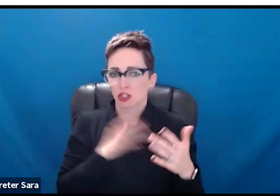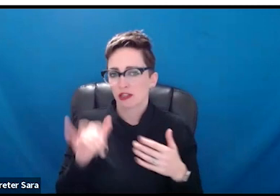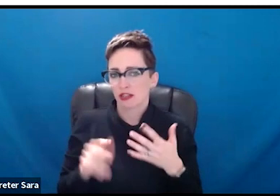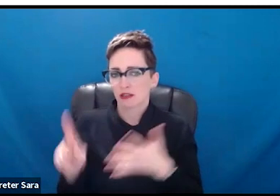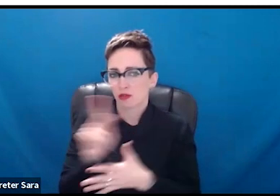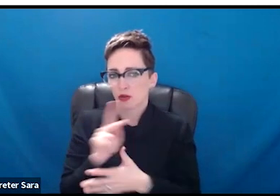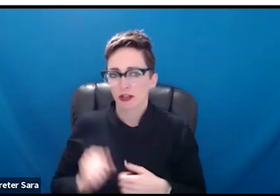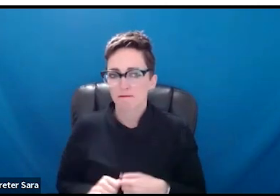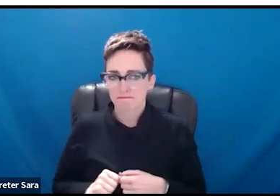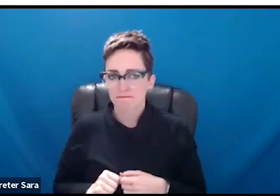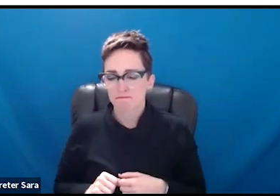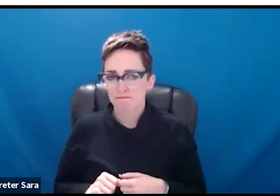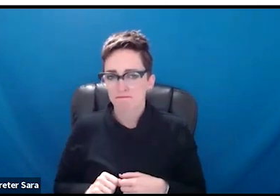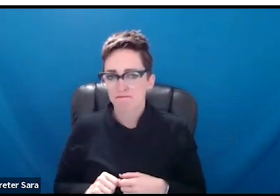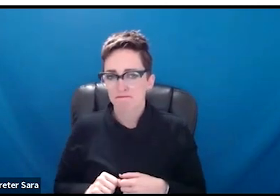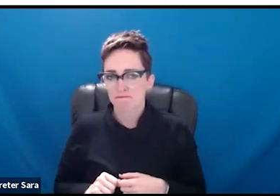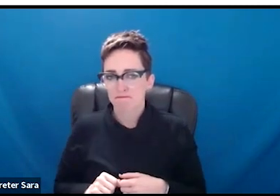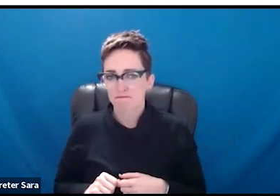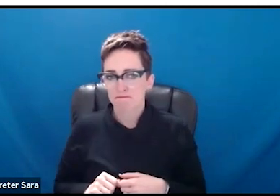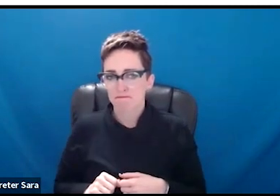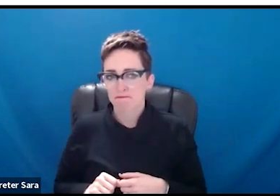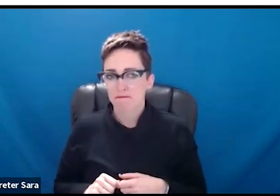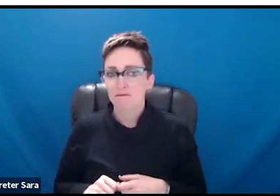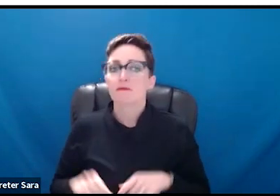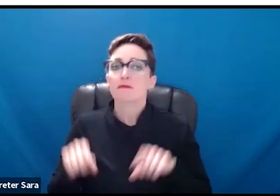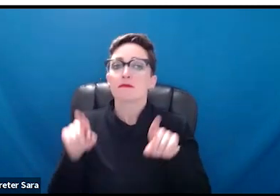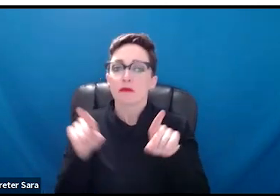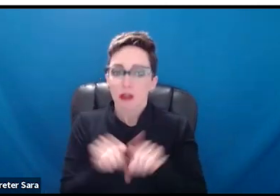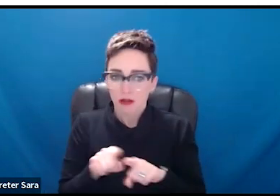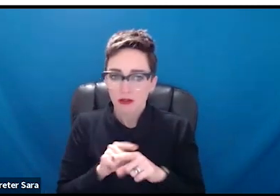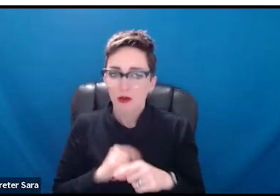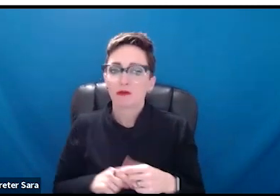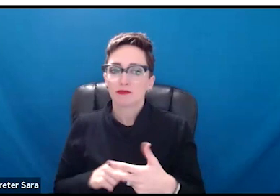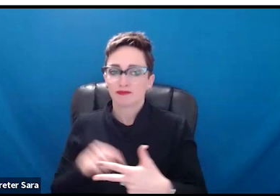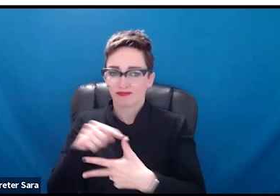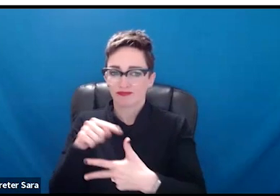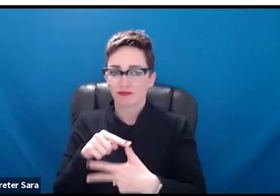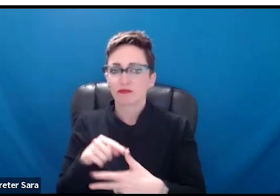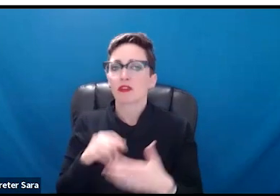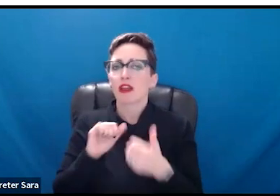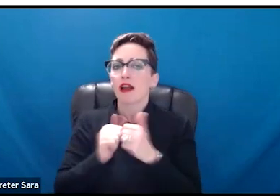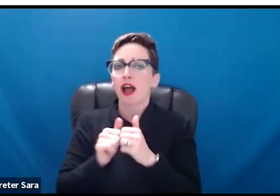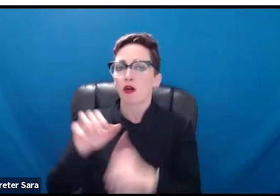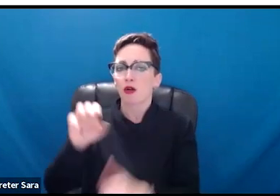Concern about how the unwinding of Medicaid is going to impact ability of individuals in some states